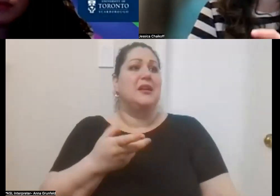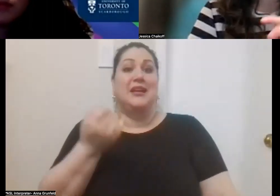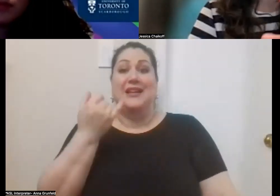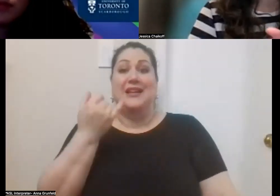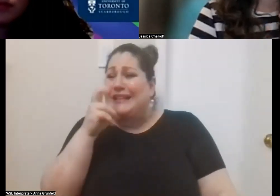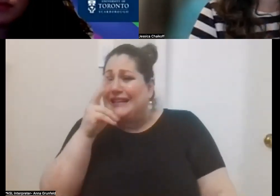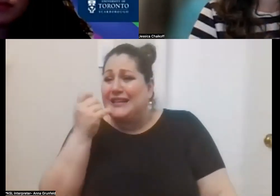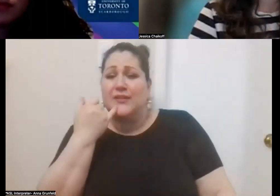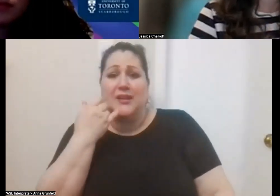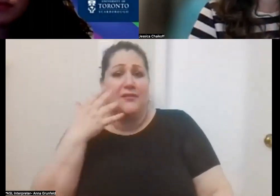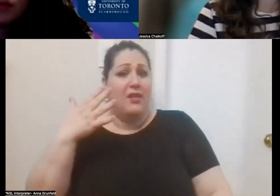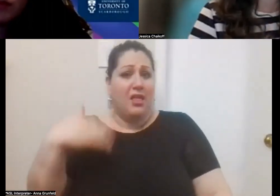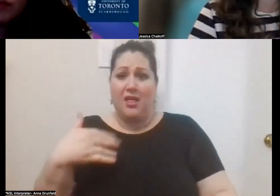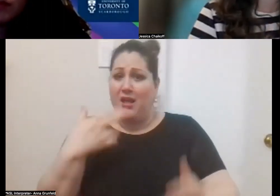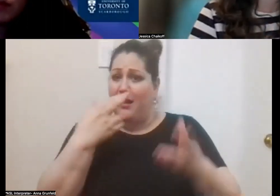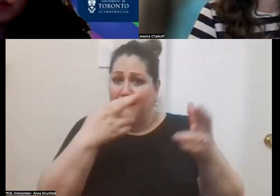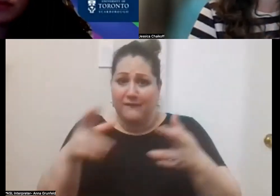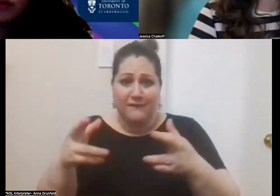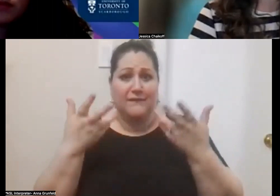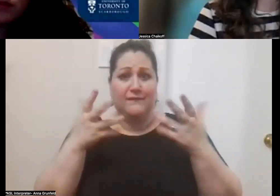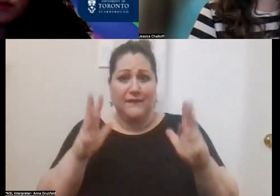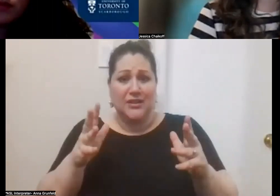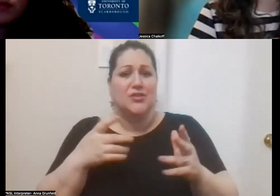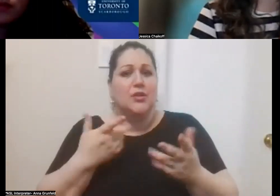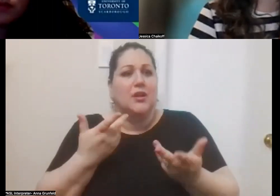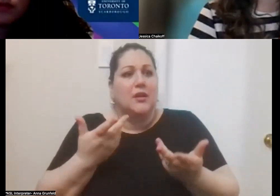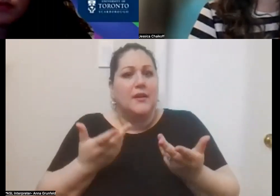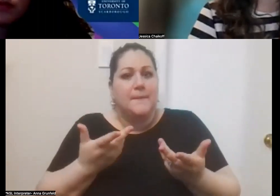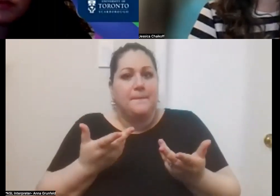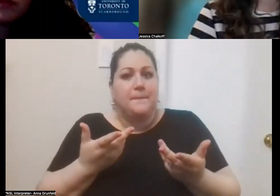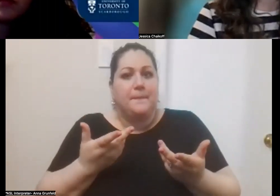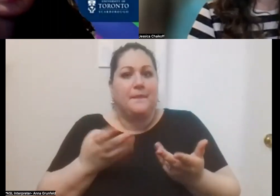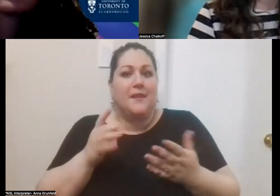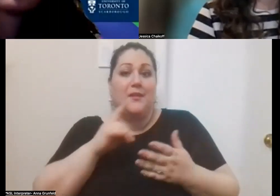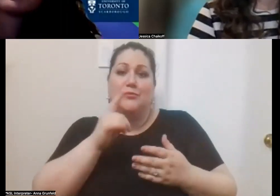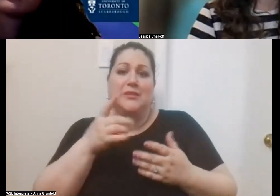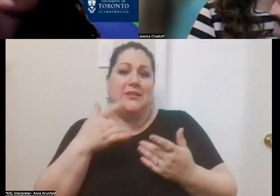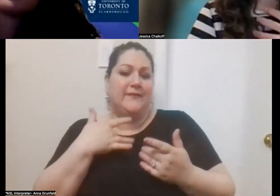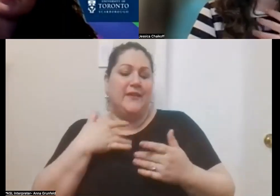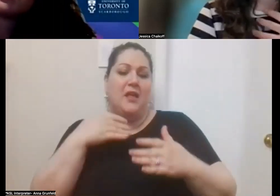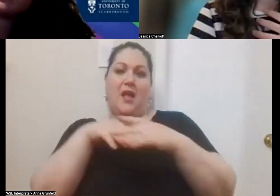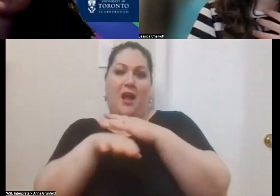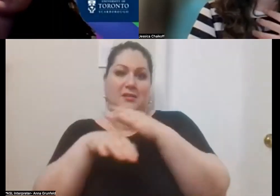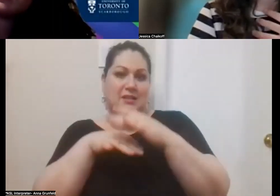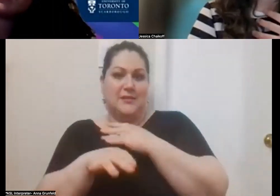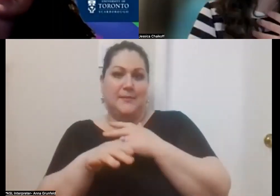and some people may disagree with me on this, it’s two way street. As students with a disability, unfortunately,